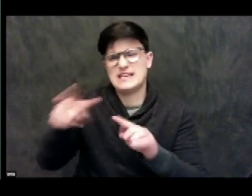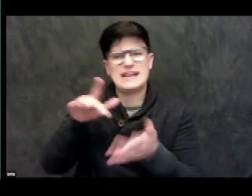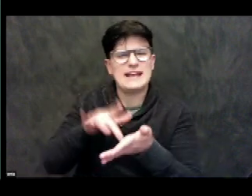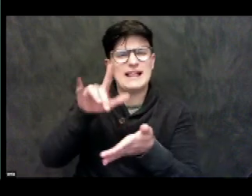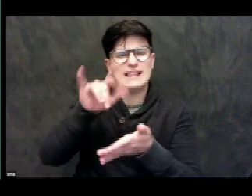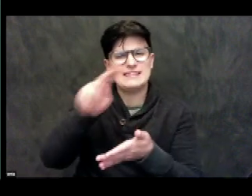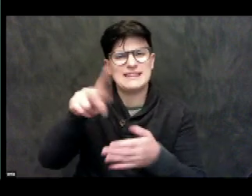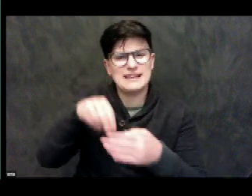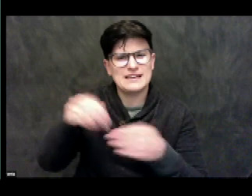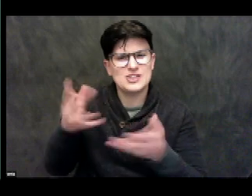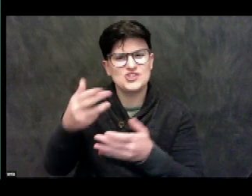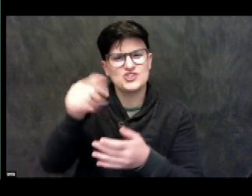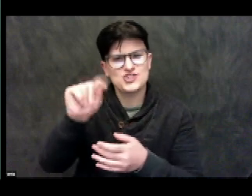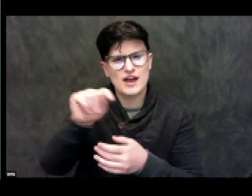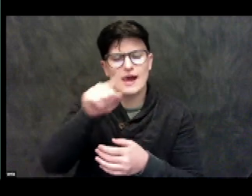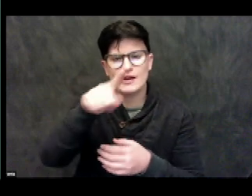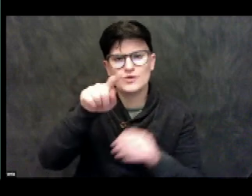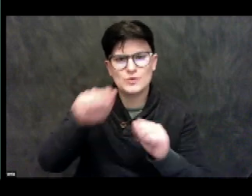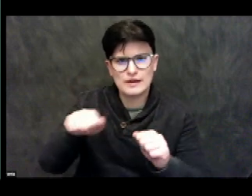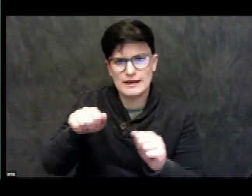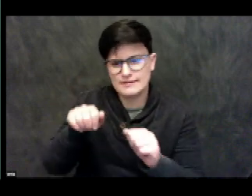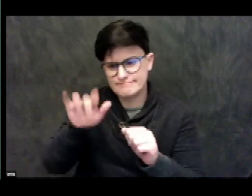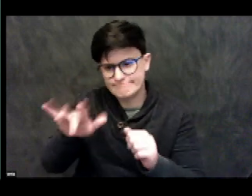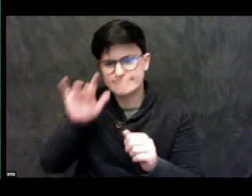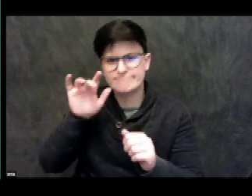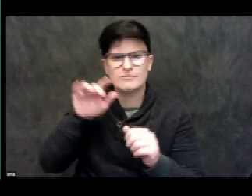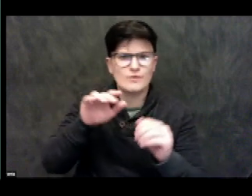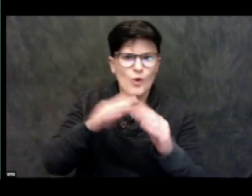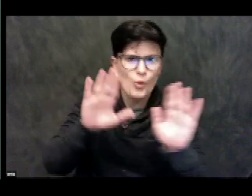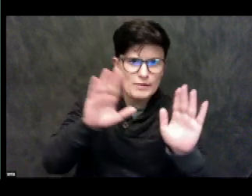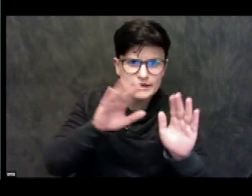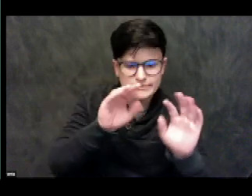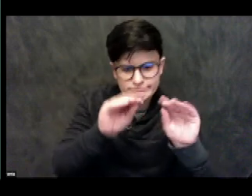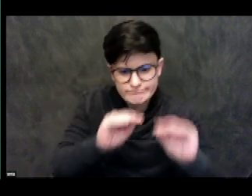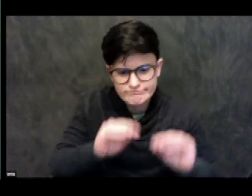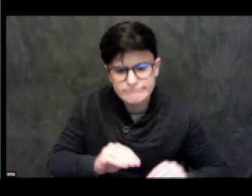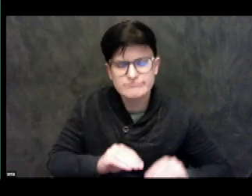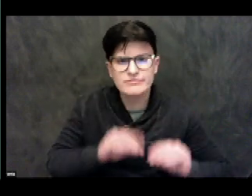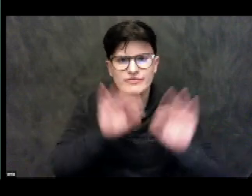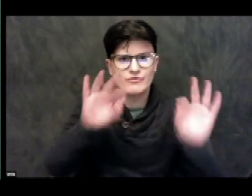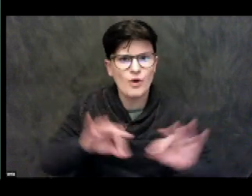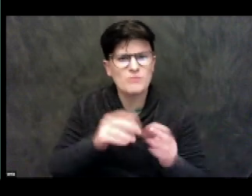found helpful and what you would like also to see in our webinars.